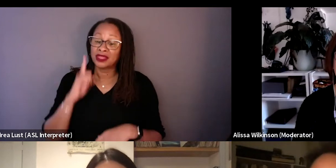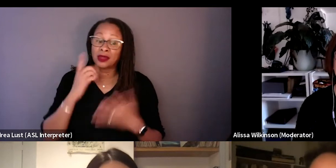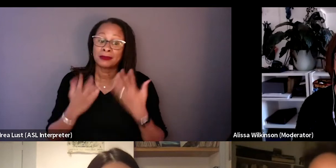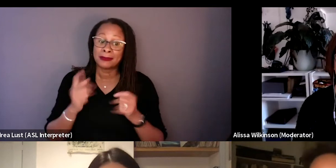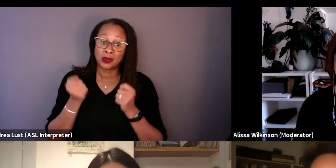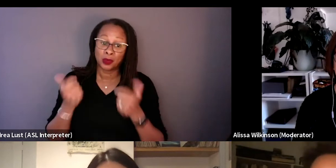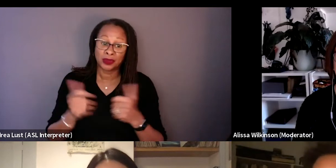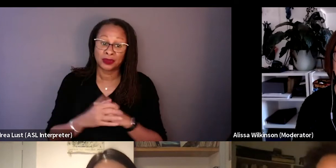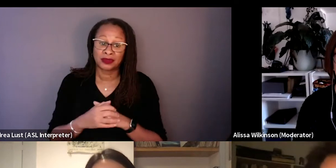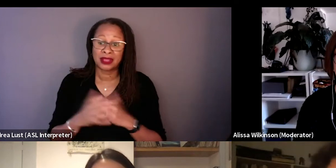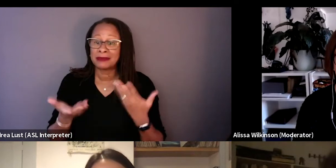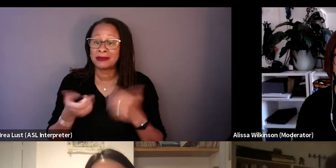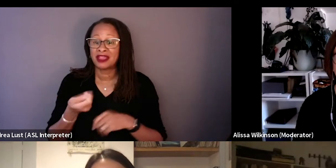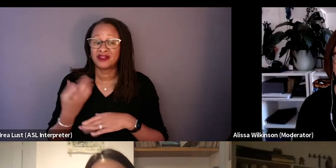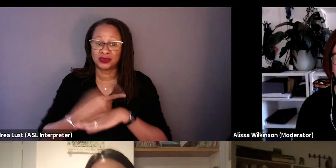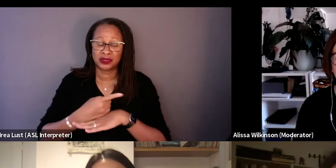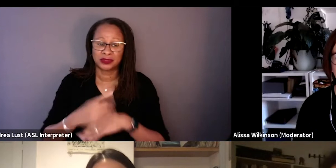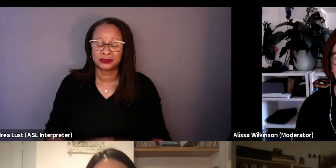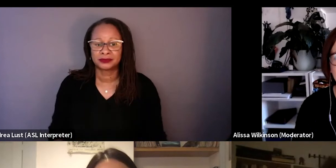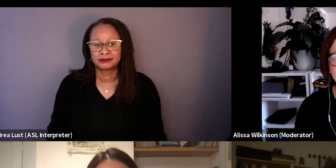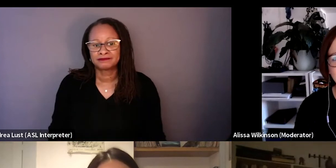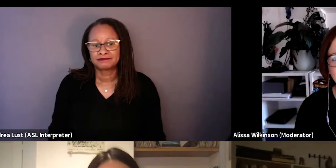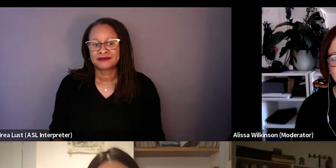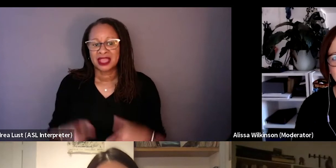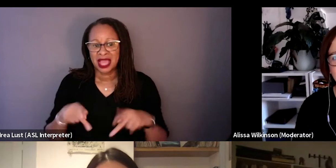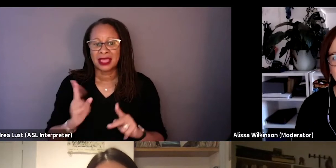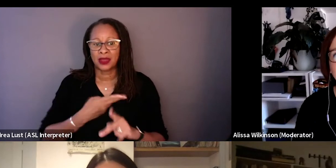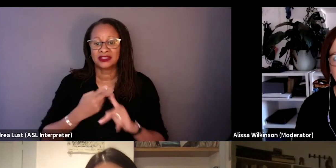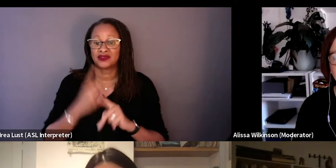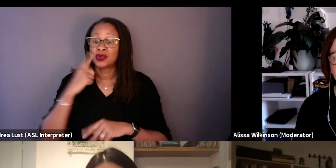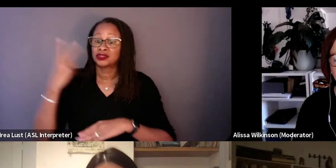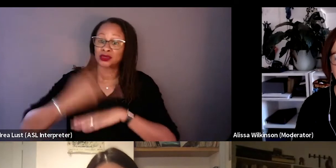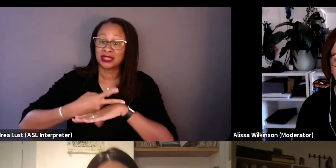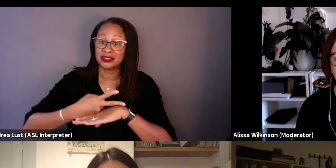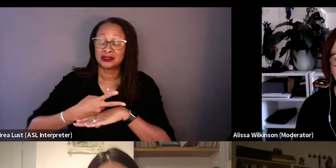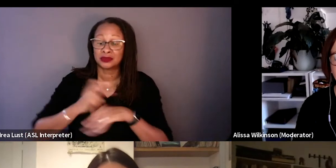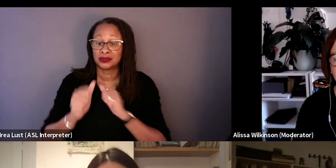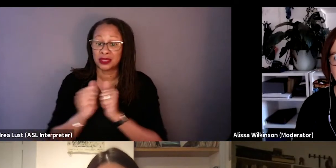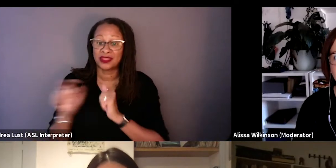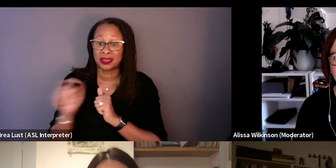maybe a few days. Mm hmm. So they allowed us for two days to be with them and follow them.